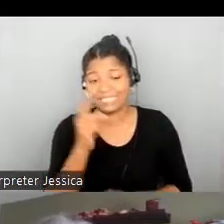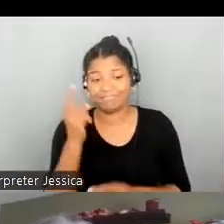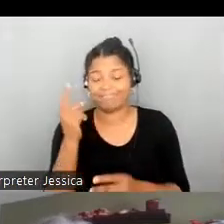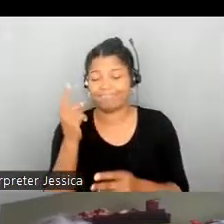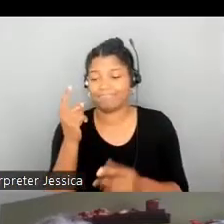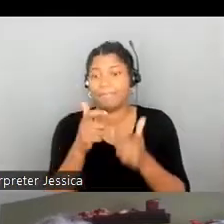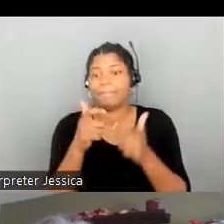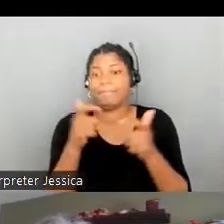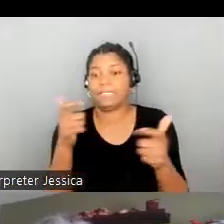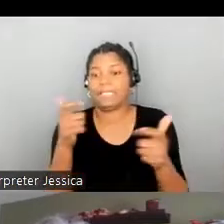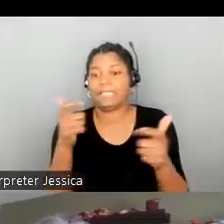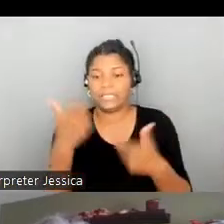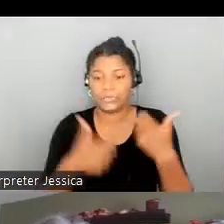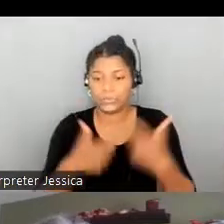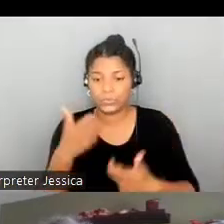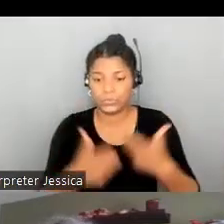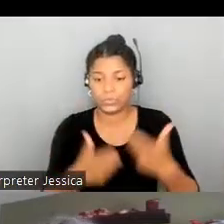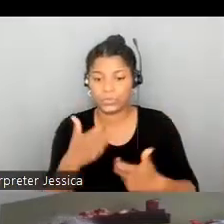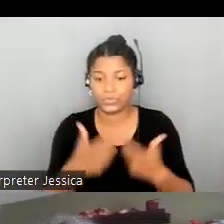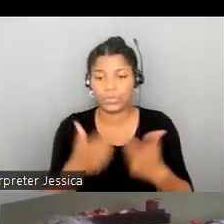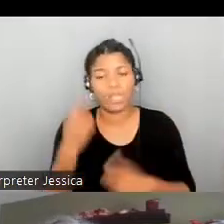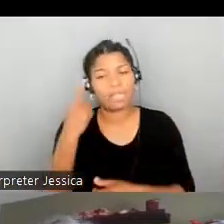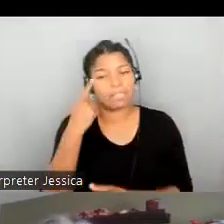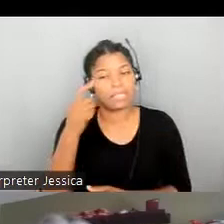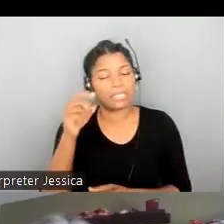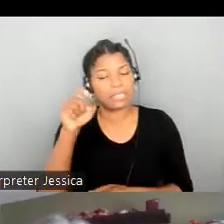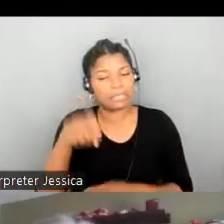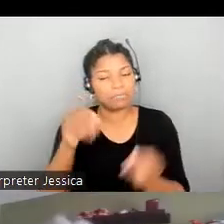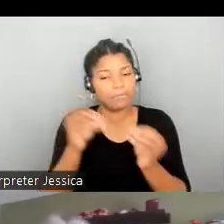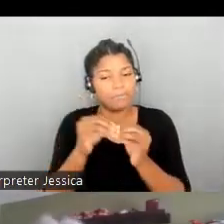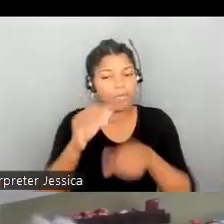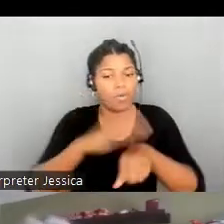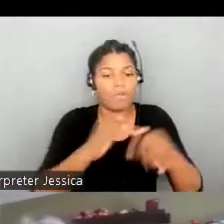We think we need to have more online service options, for a Monday through Friday call